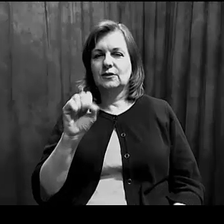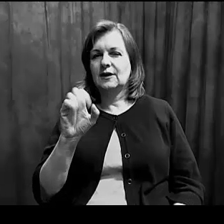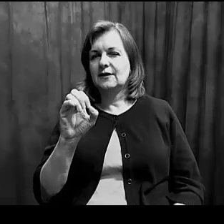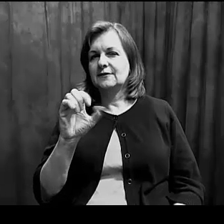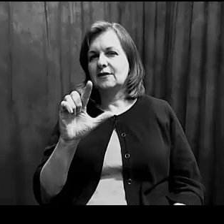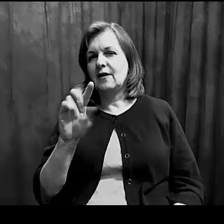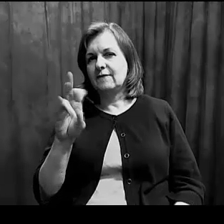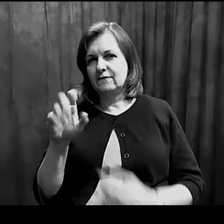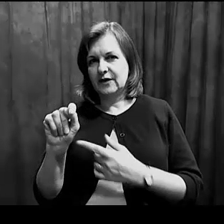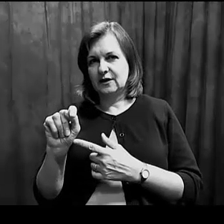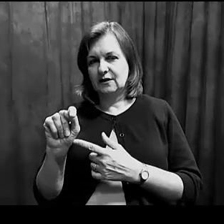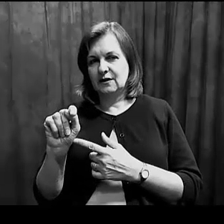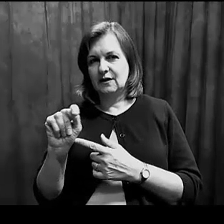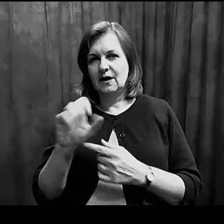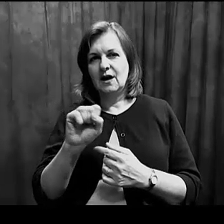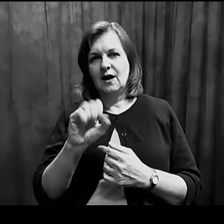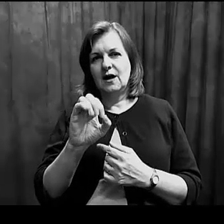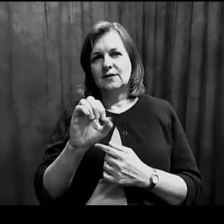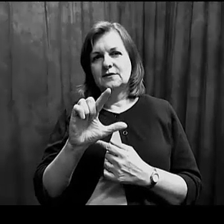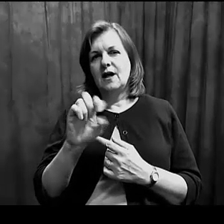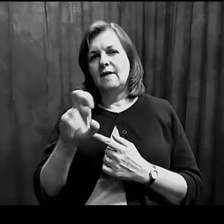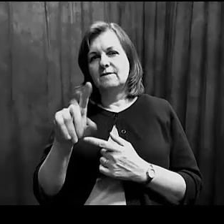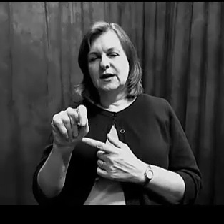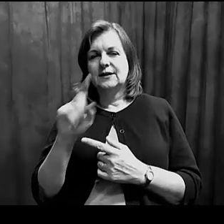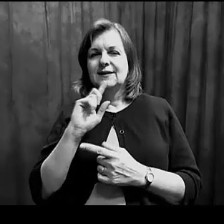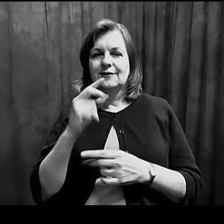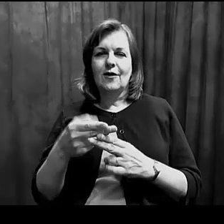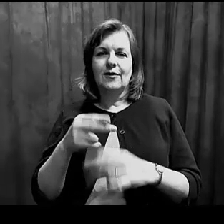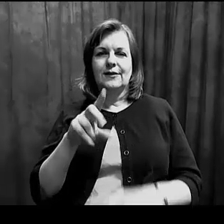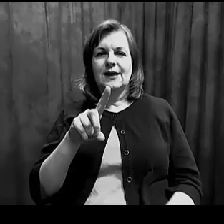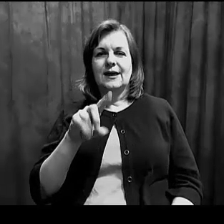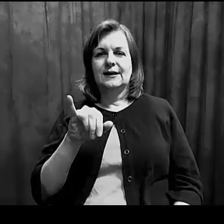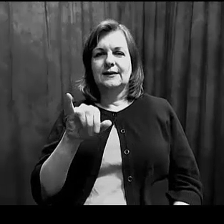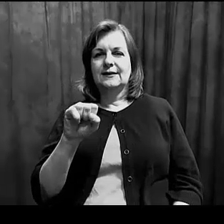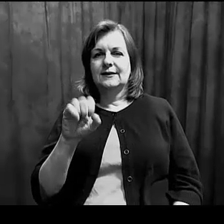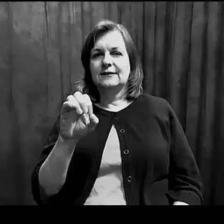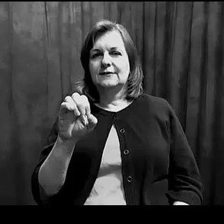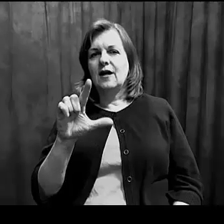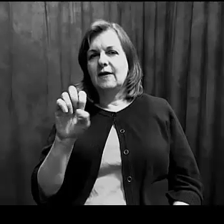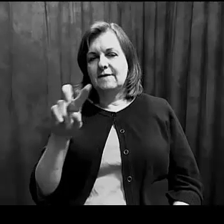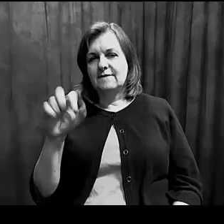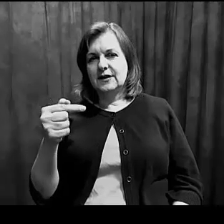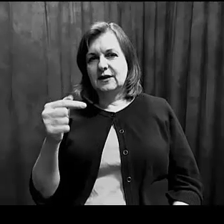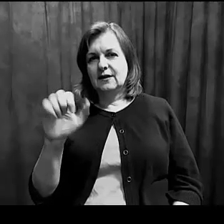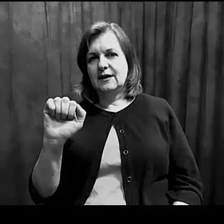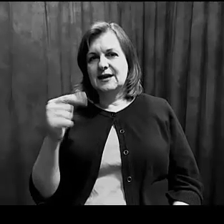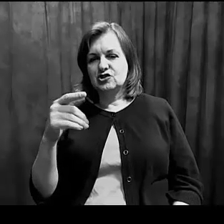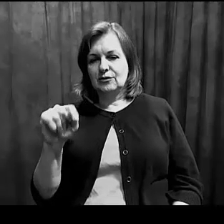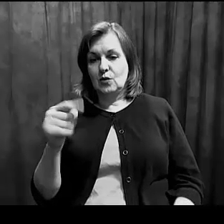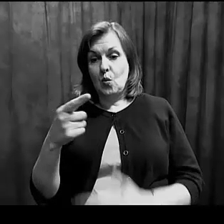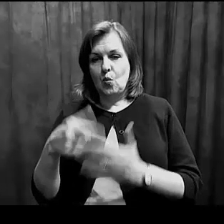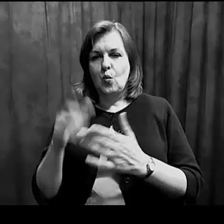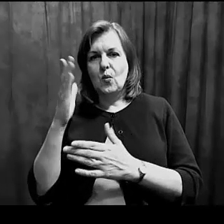solvent is what we refer to loosely as the dissolving agent